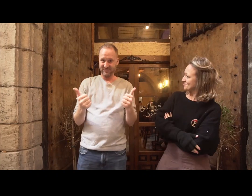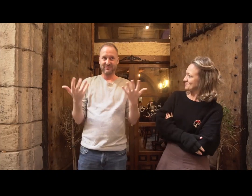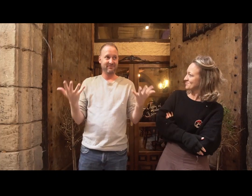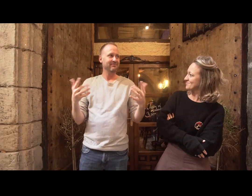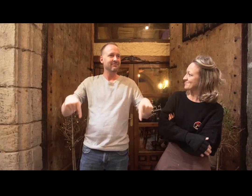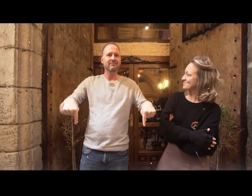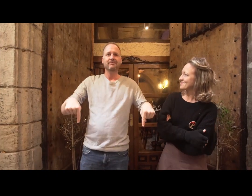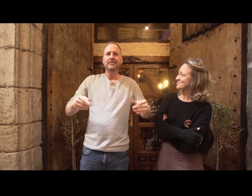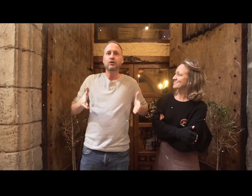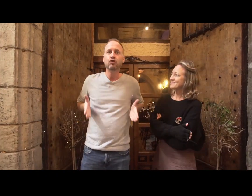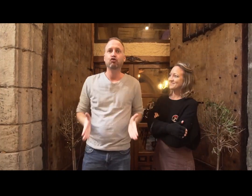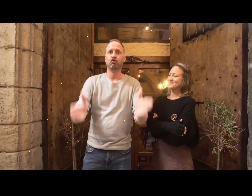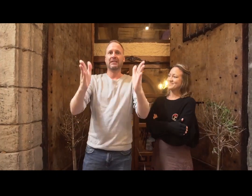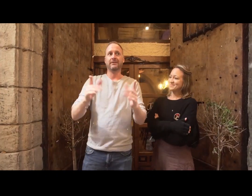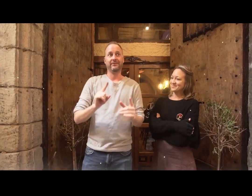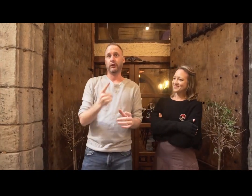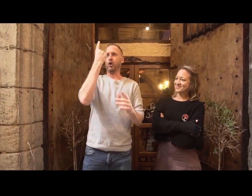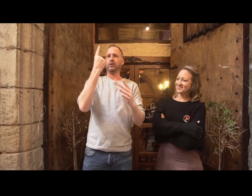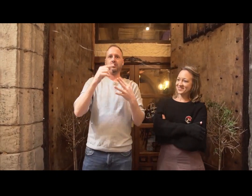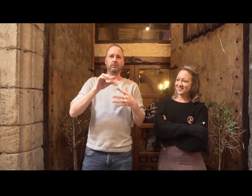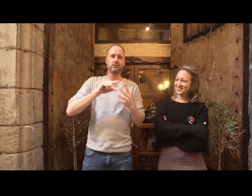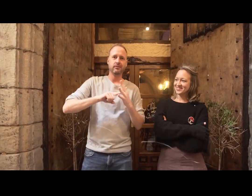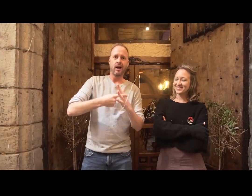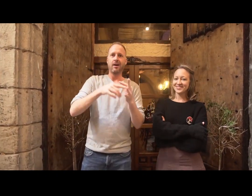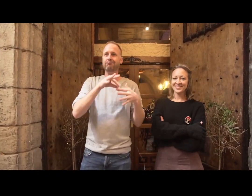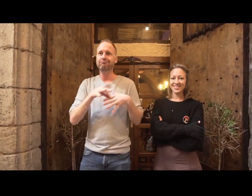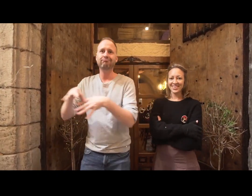So this very street is where we start the tour!